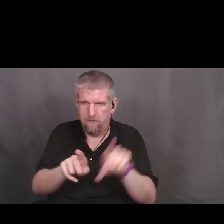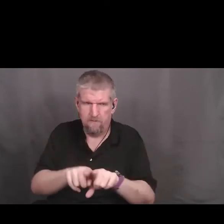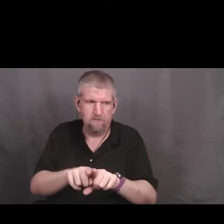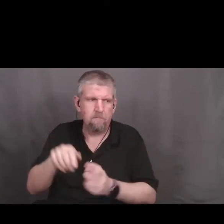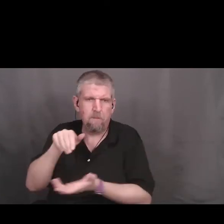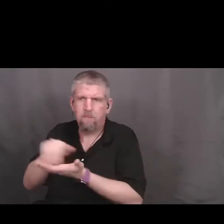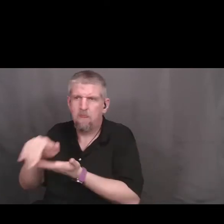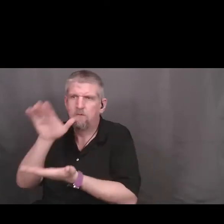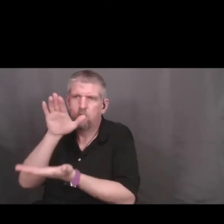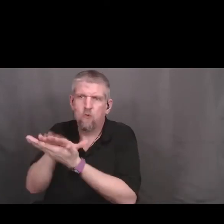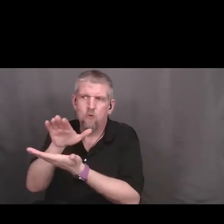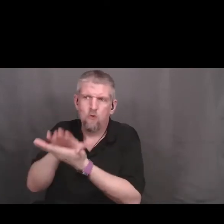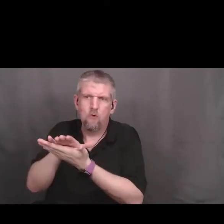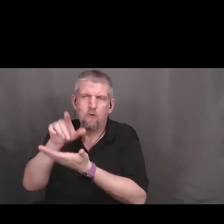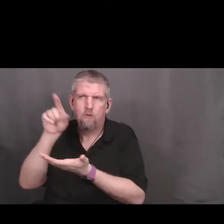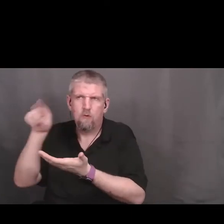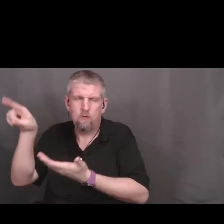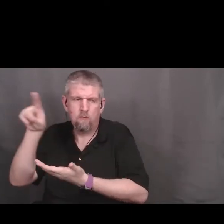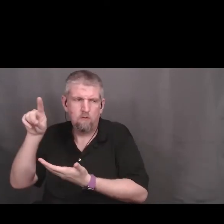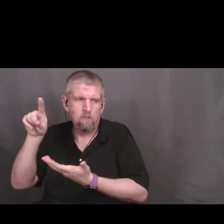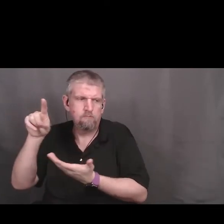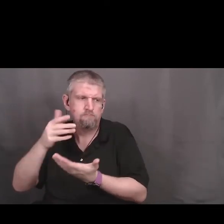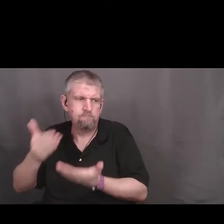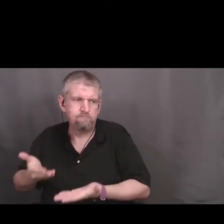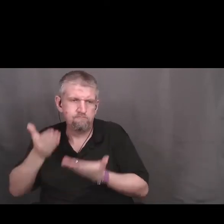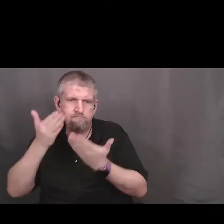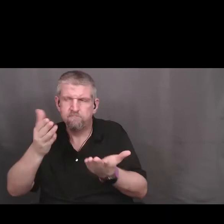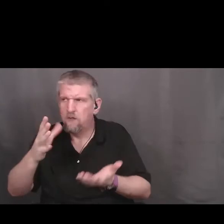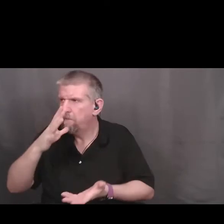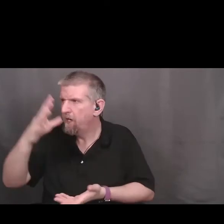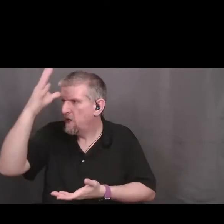will recommend parents to get guardianship over their son